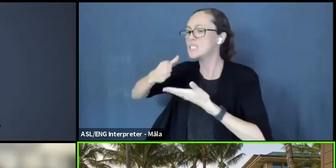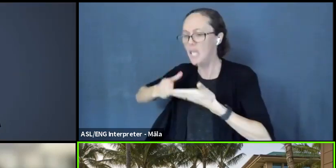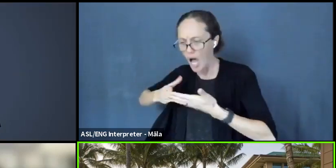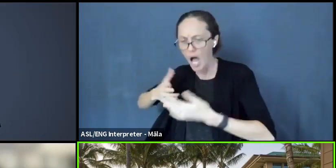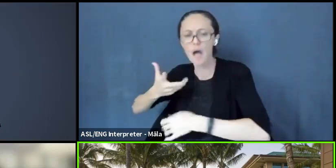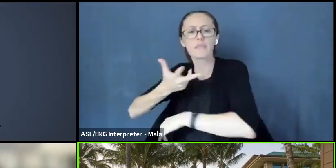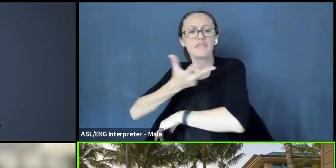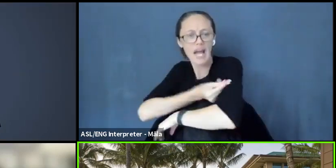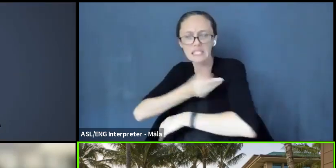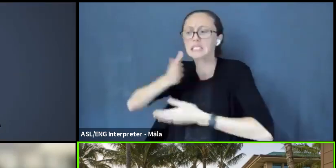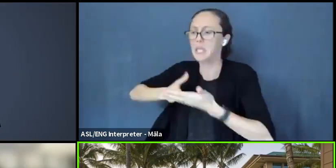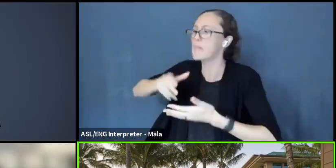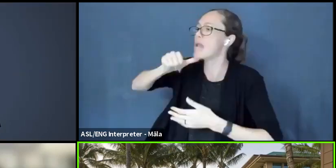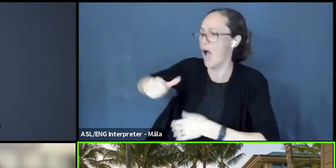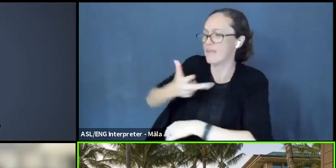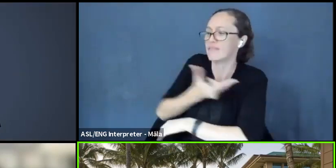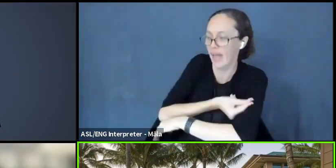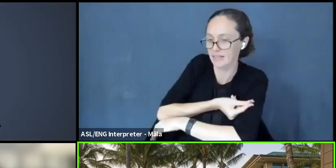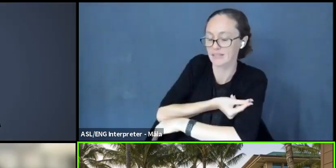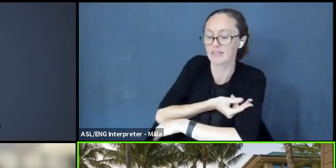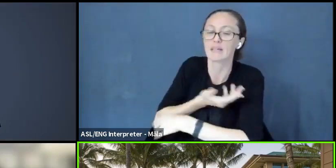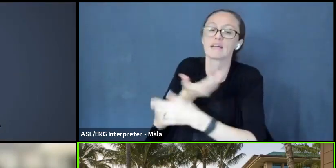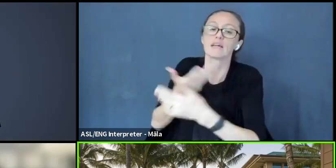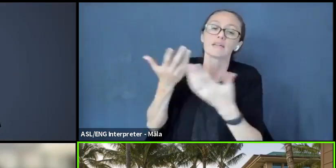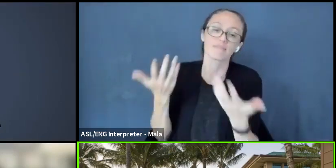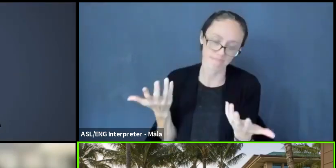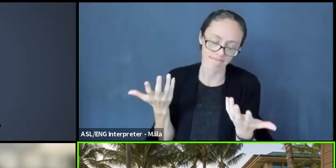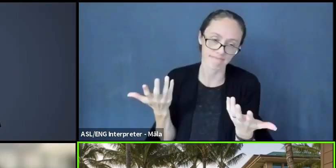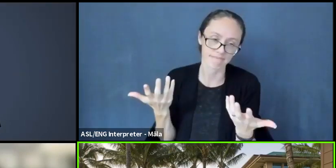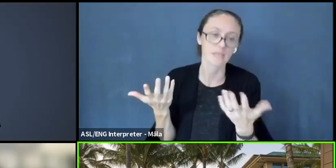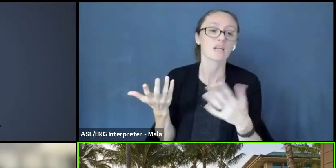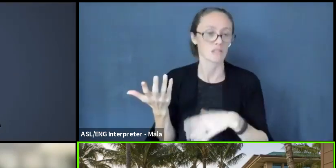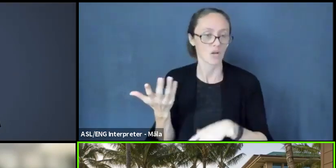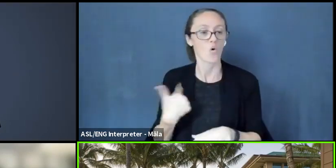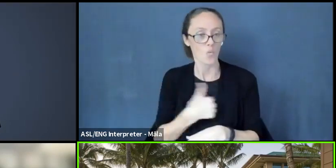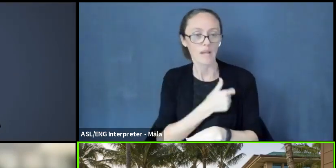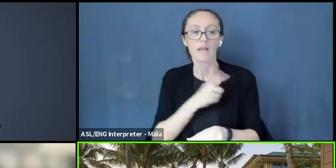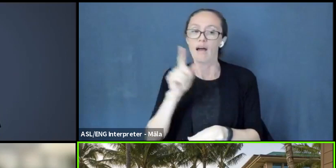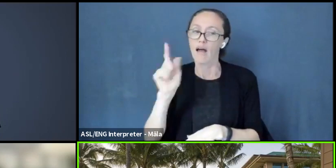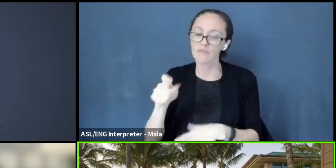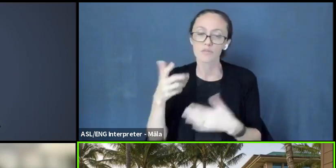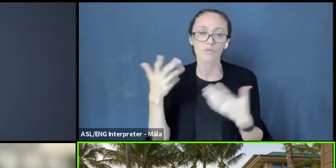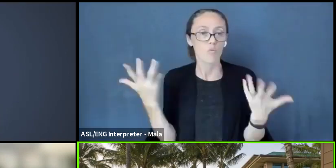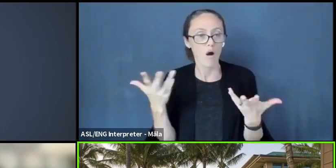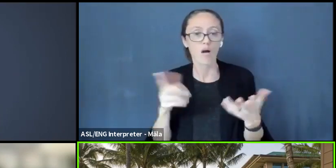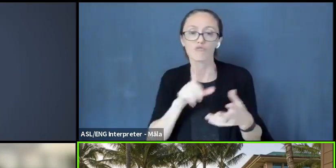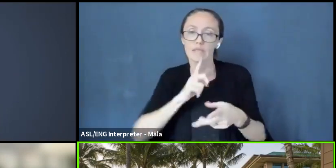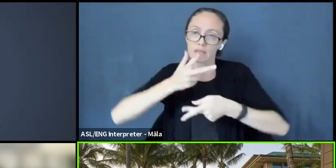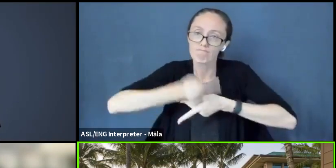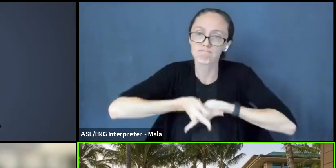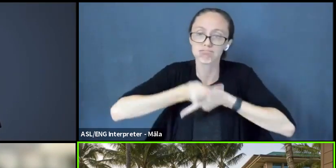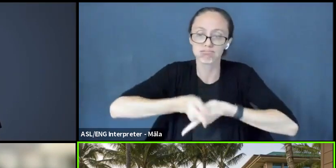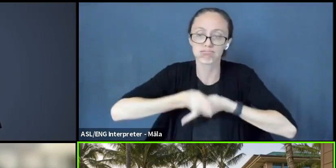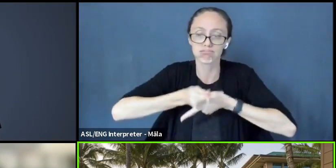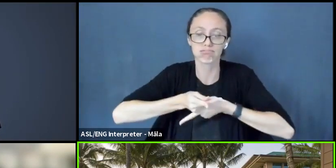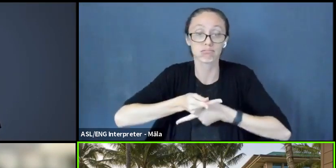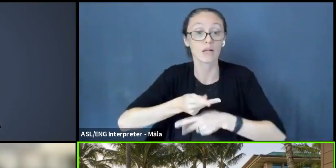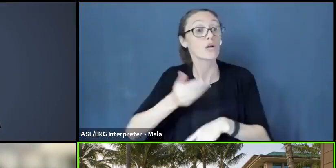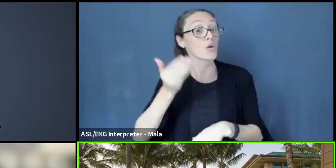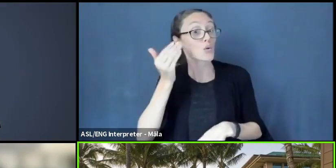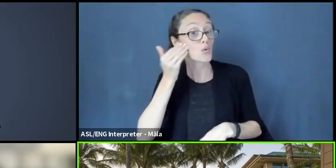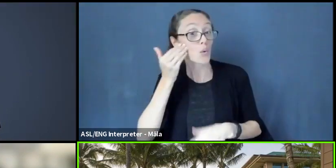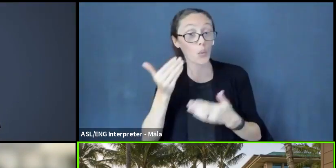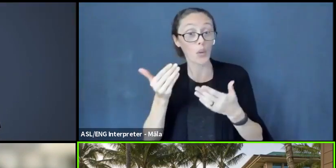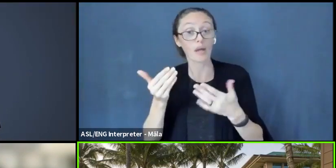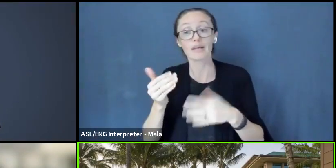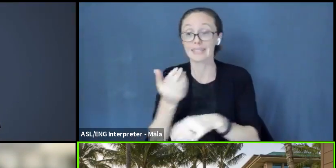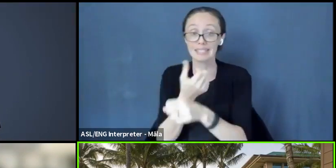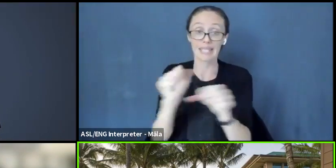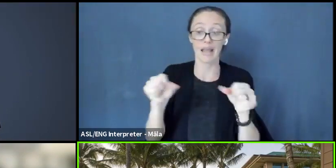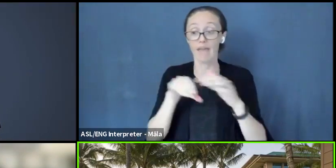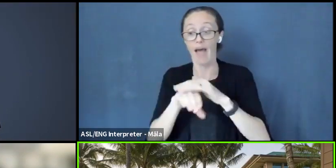So that is why we have to use a lot of caution and that is why the safe access Oahu recommendation,